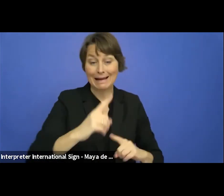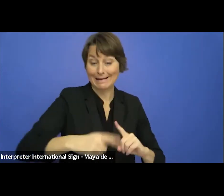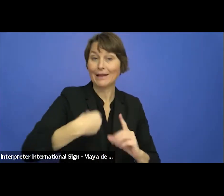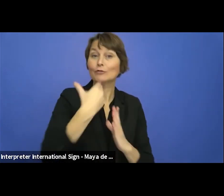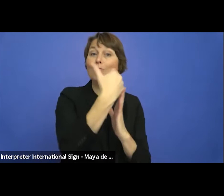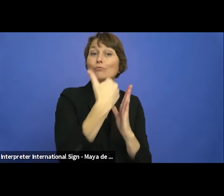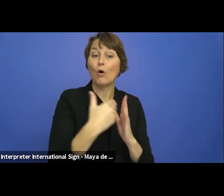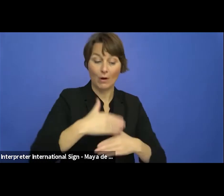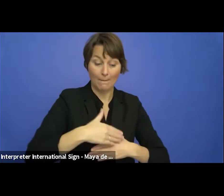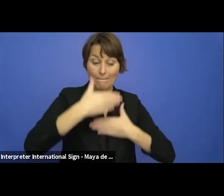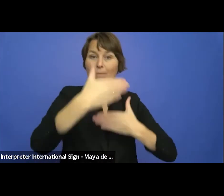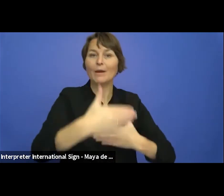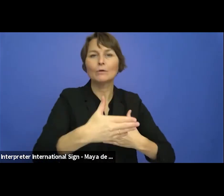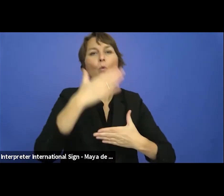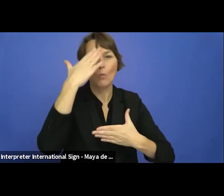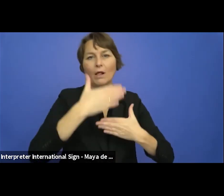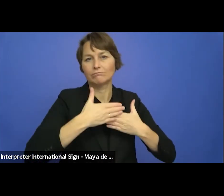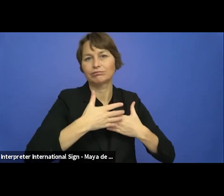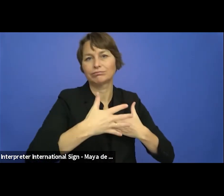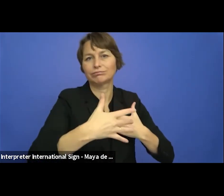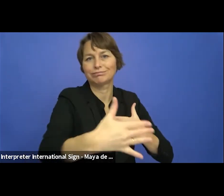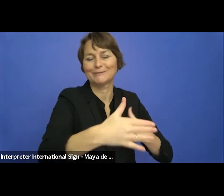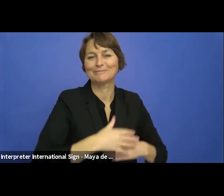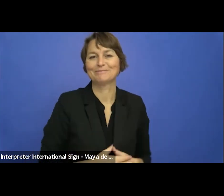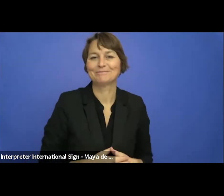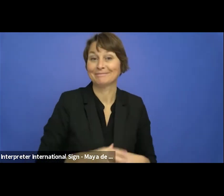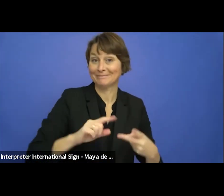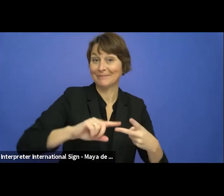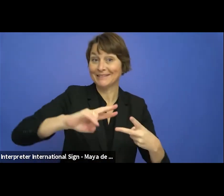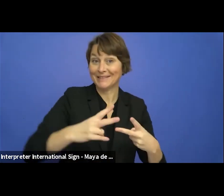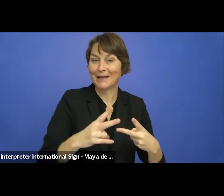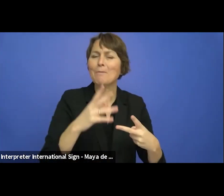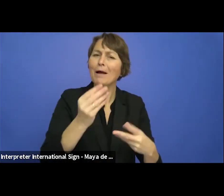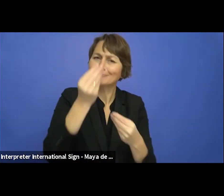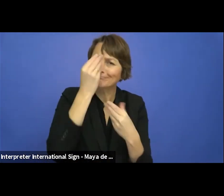Second, I would like to share with you that we need, we need a regular and direct dialogue